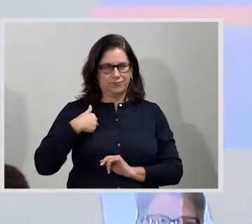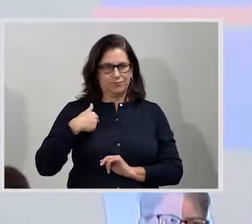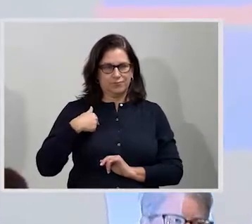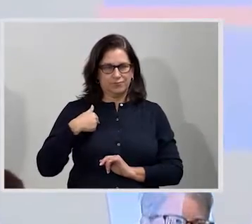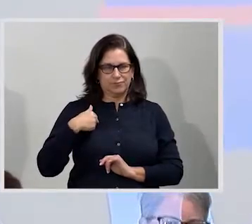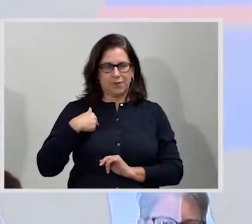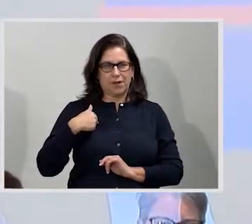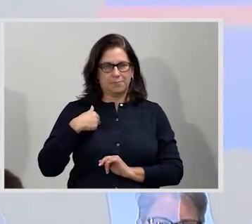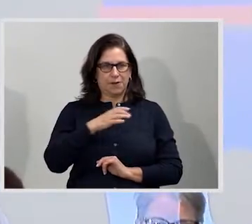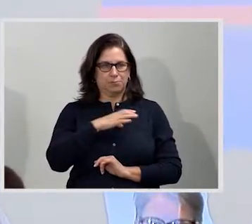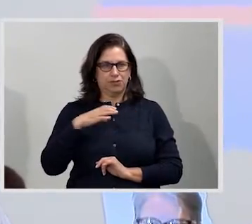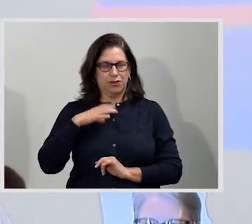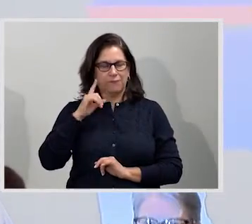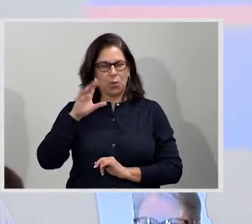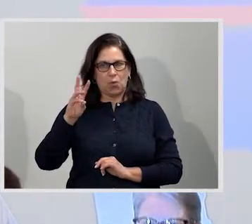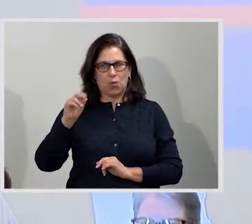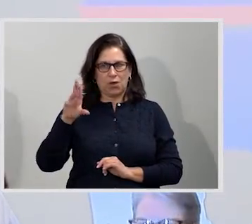NOW, YOU MAY LOOK AT OUR BUDGET AND BELIEVE THIS IS A LITTLE